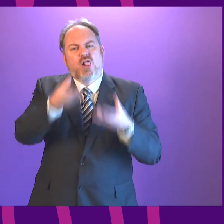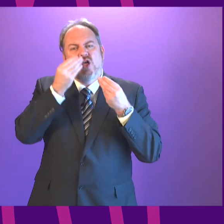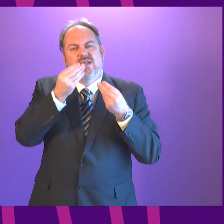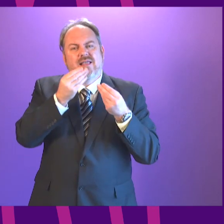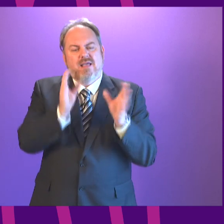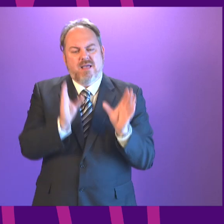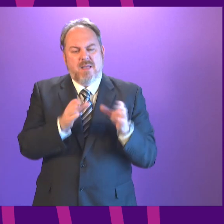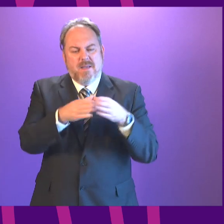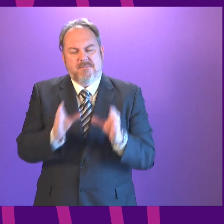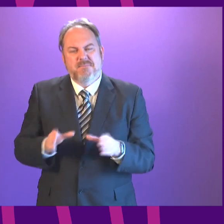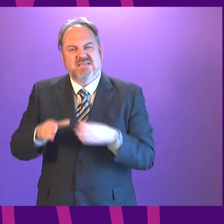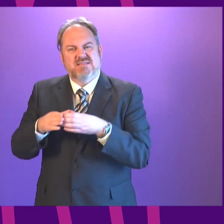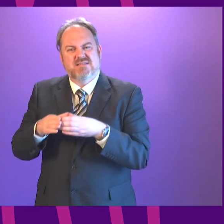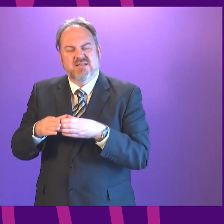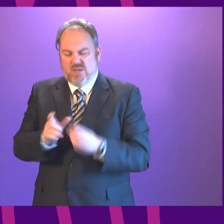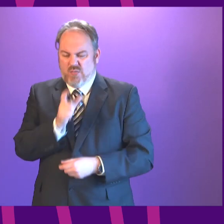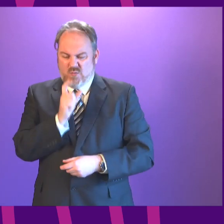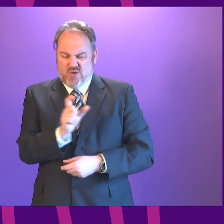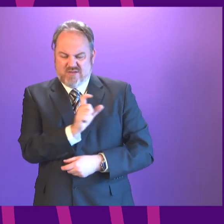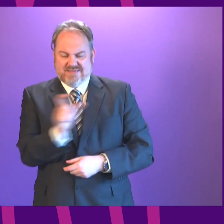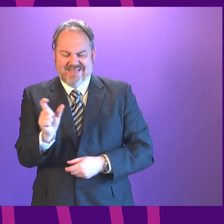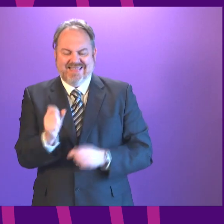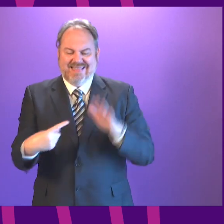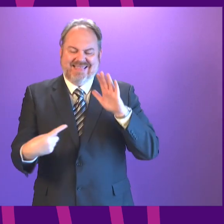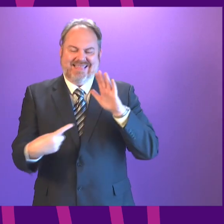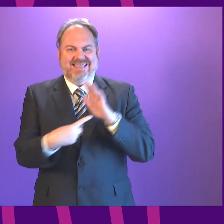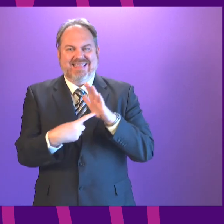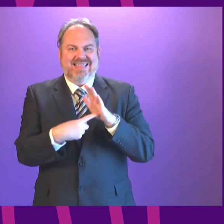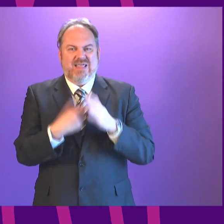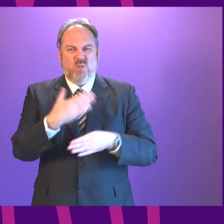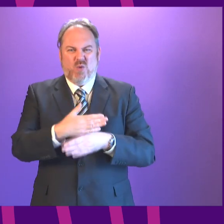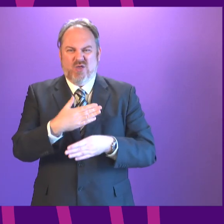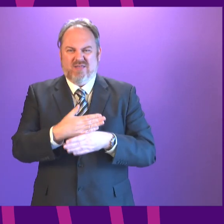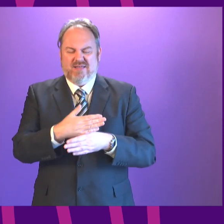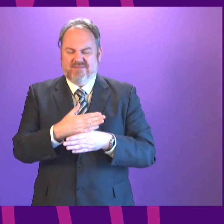definition of a key worker is vague and varies from one council area to another, which will